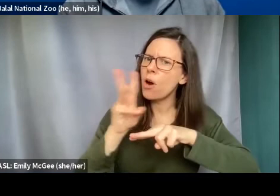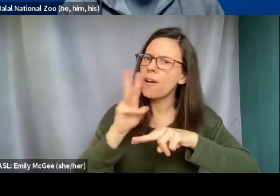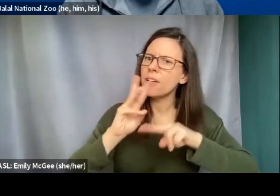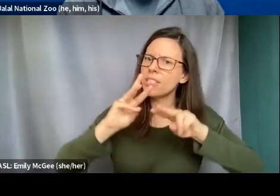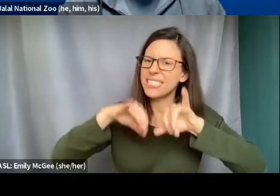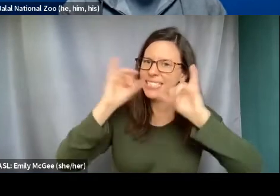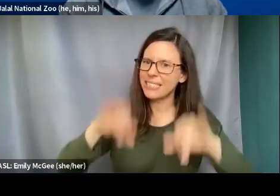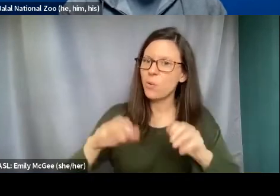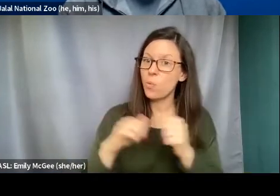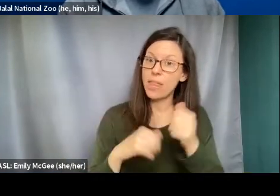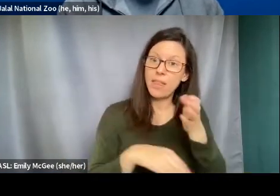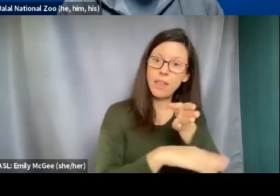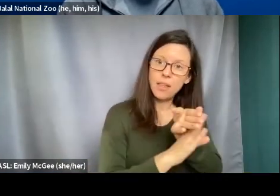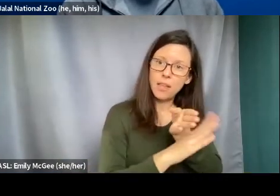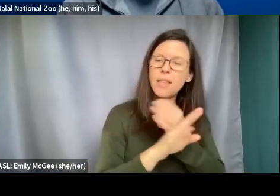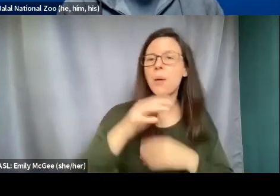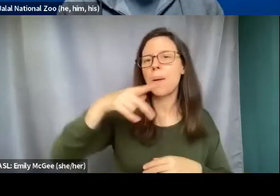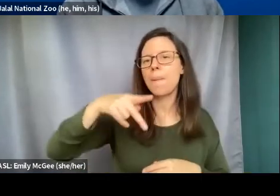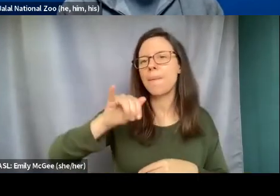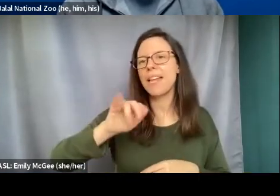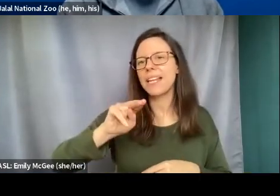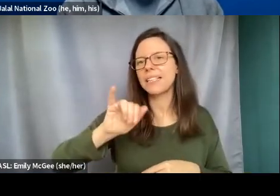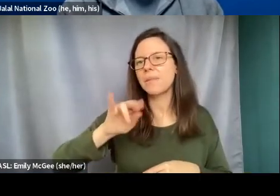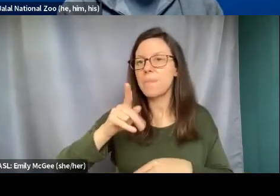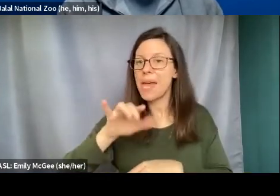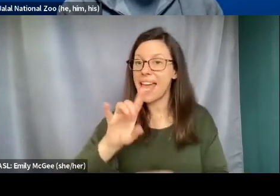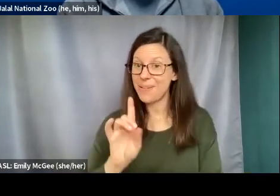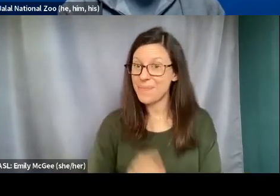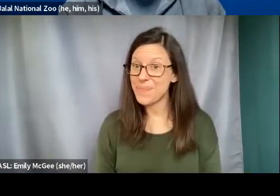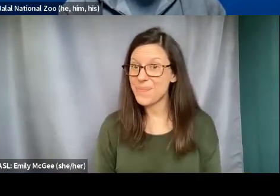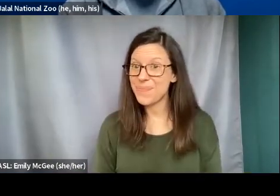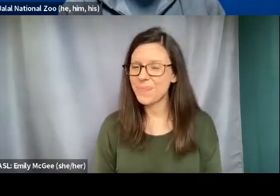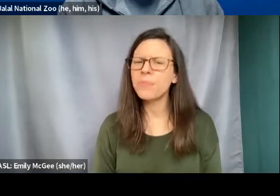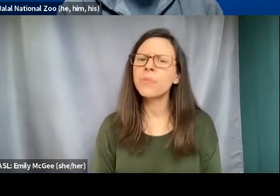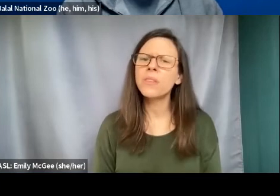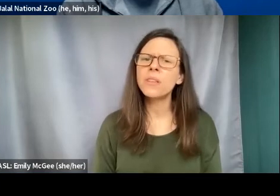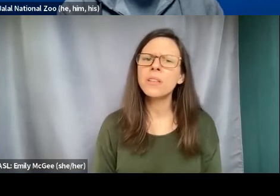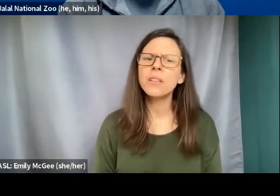and our sea lions. That's great, and can you tell us a little bit about these tests that we're seeing